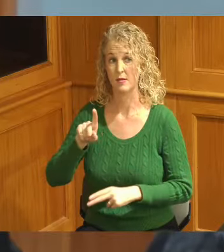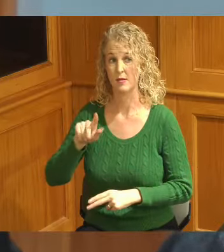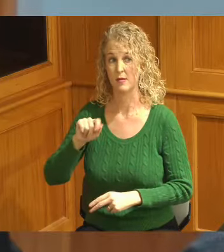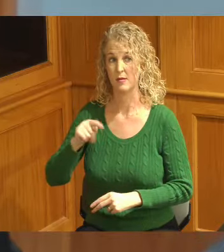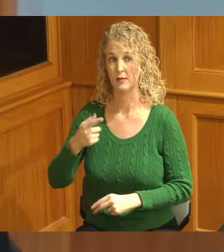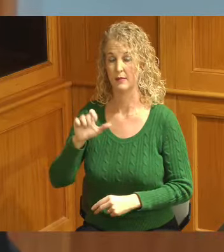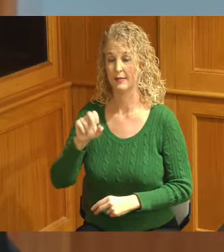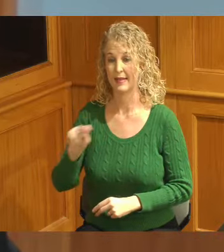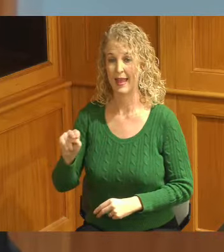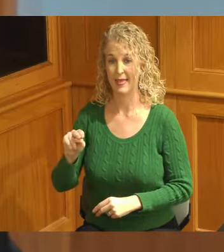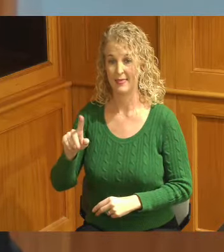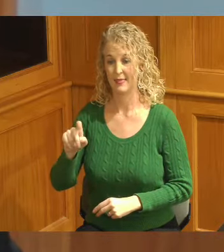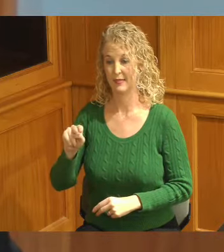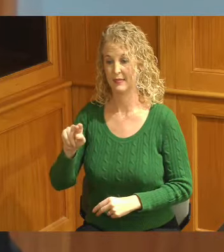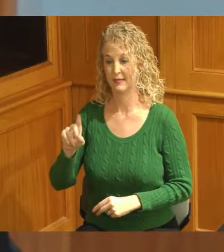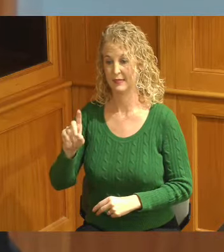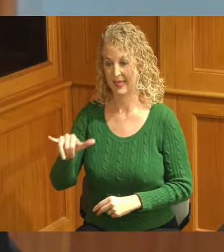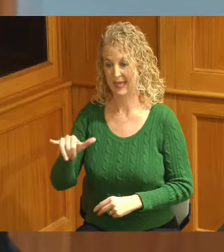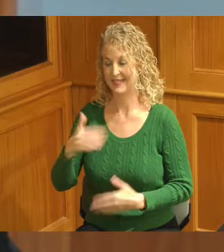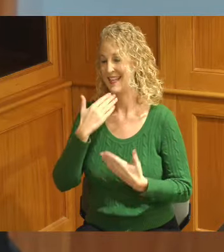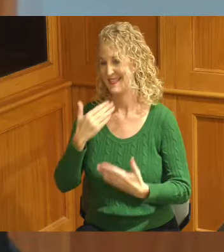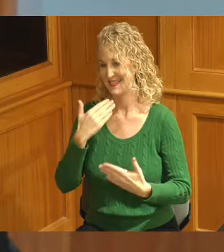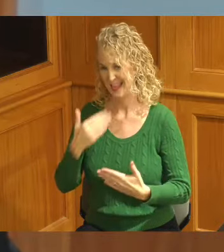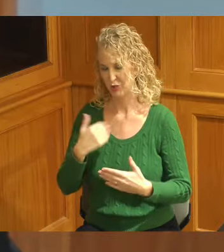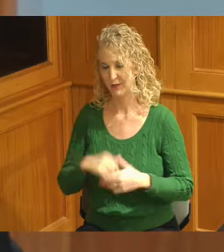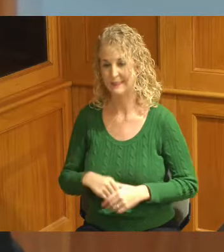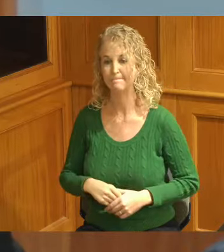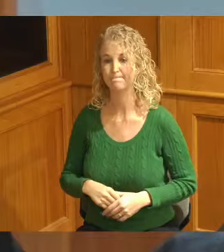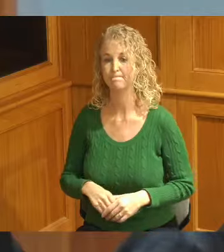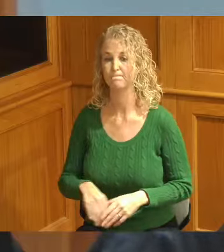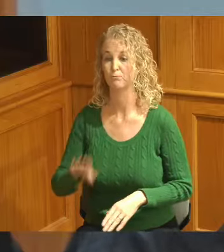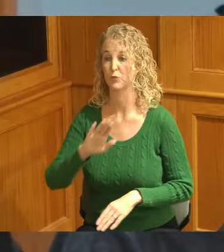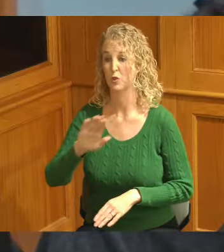with Springfield Township. Thank you time and for having us and for your continued commitment